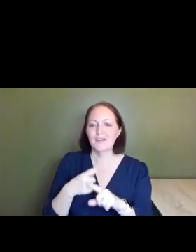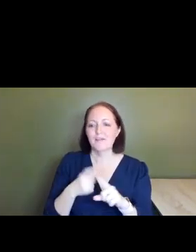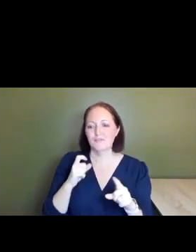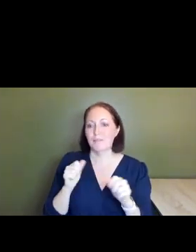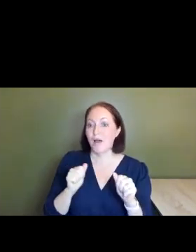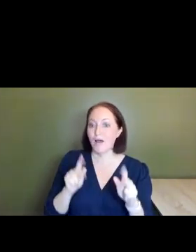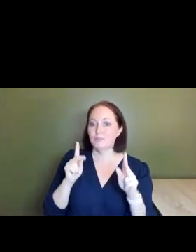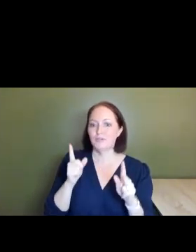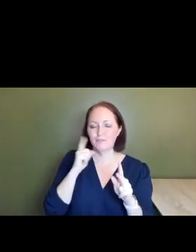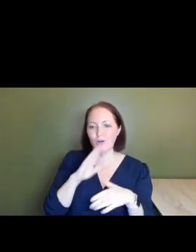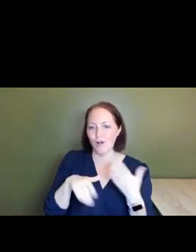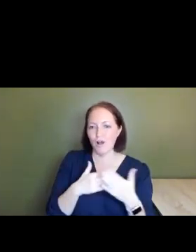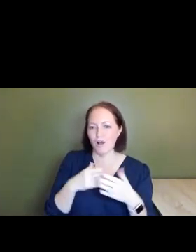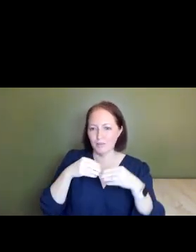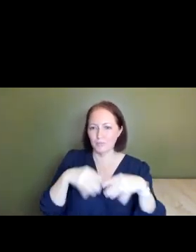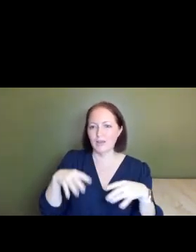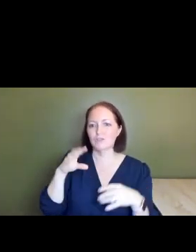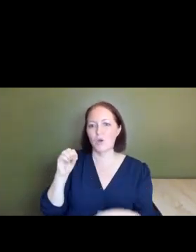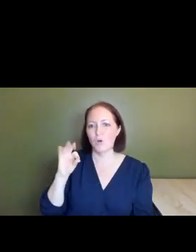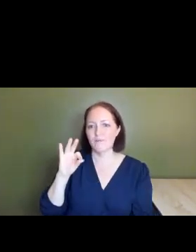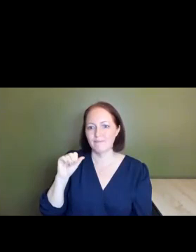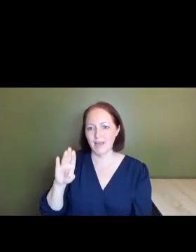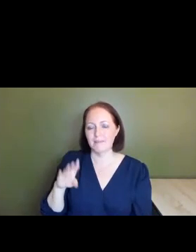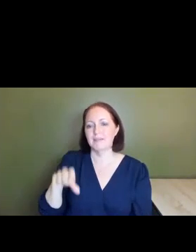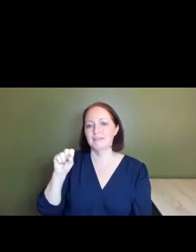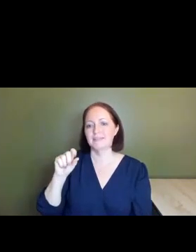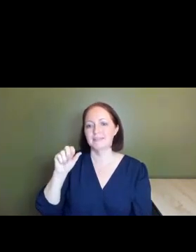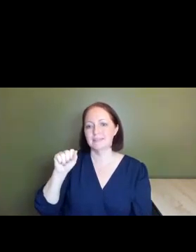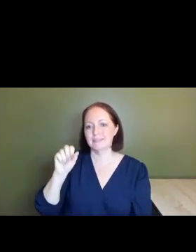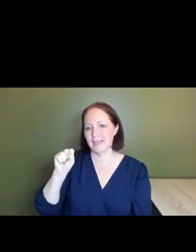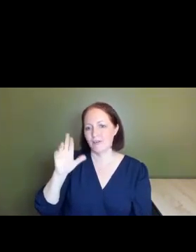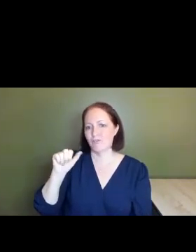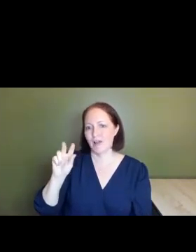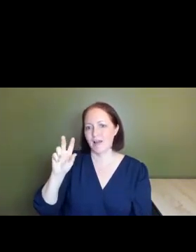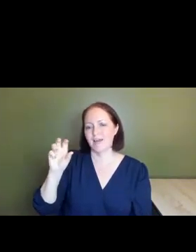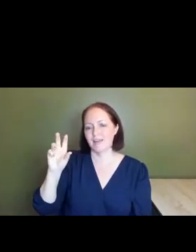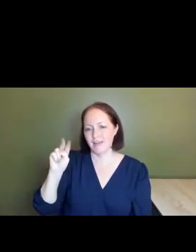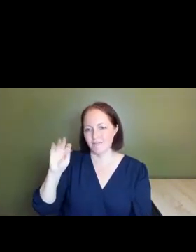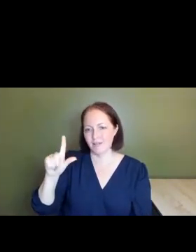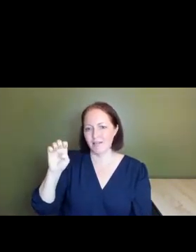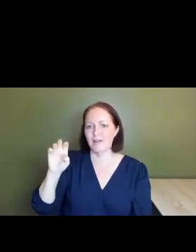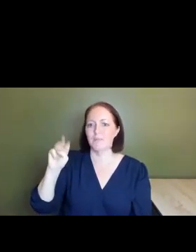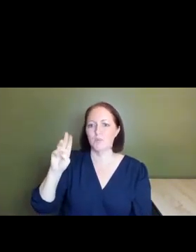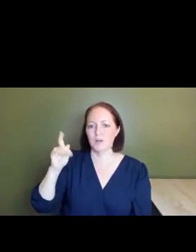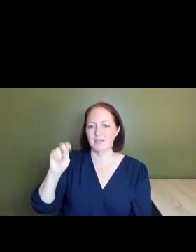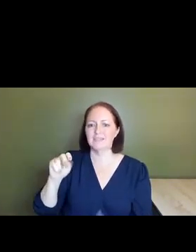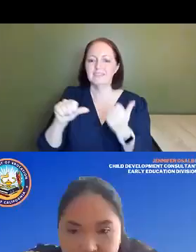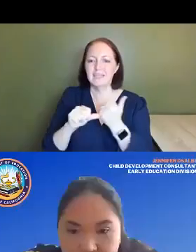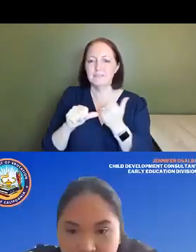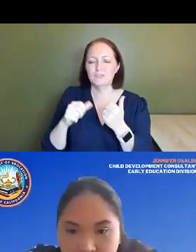for All Branch OFAB we have Sarah Neville-Morgan our Deputy Superintendent. Lillie Moffett